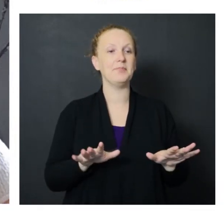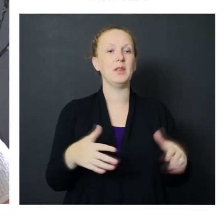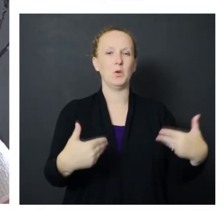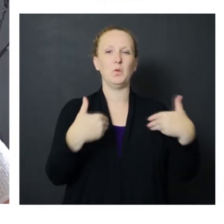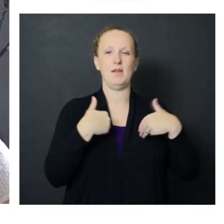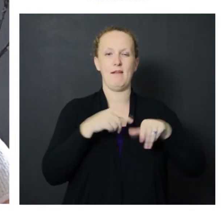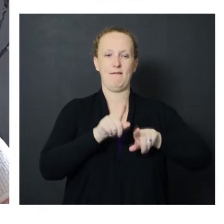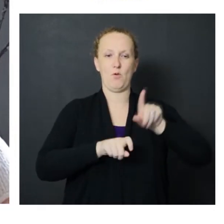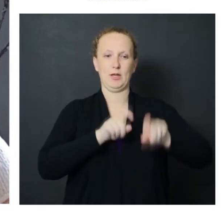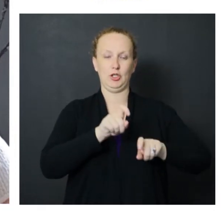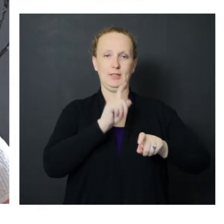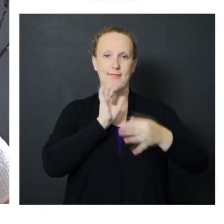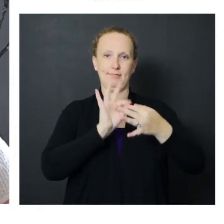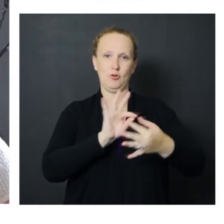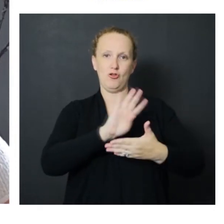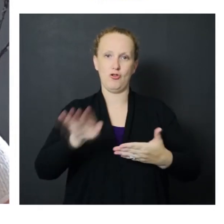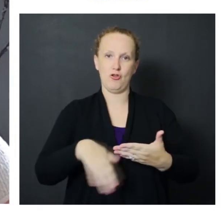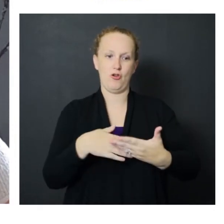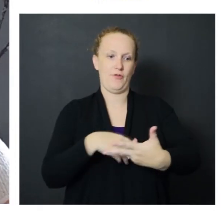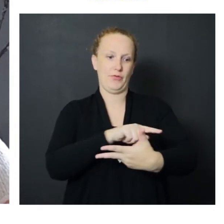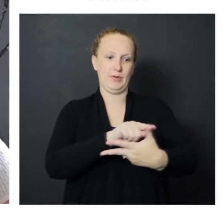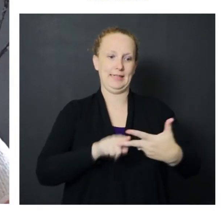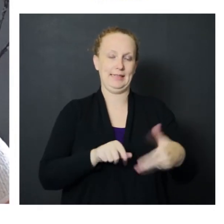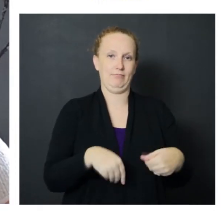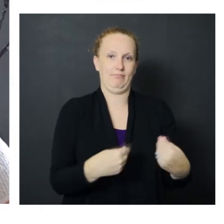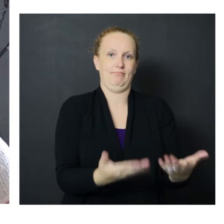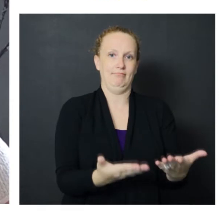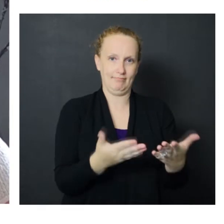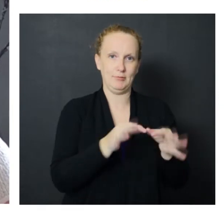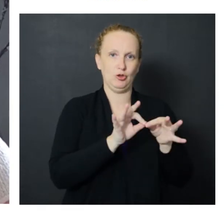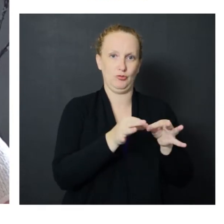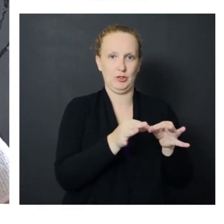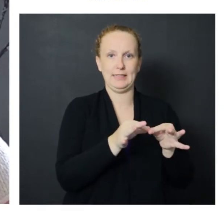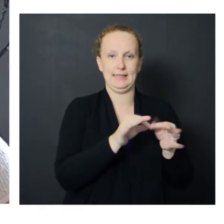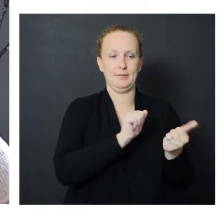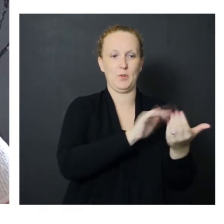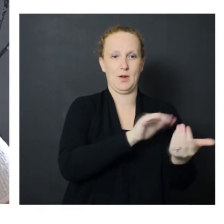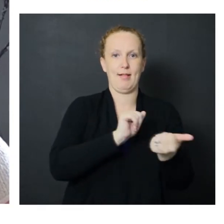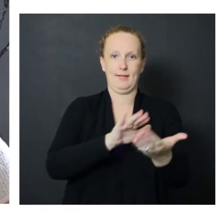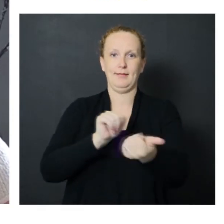that relate to all three modalities. And so for certified interpreters that transition was,